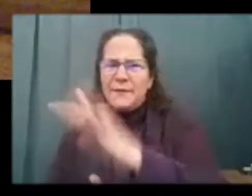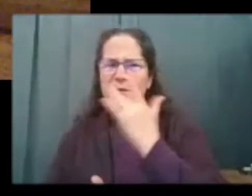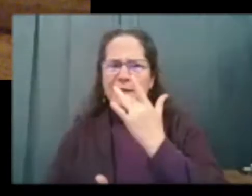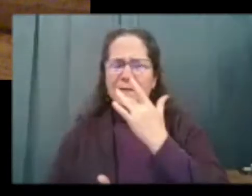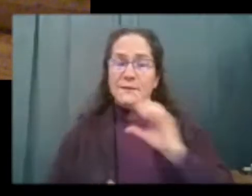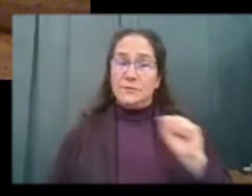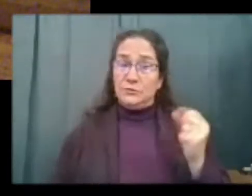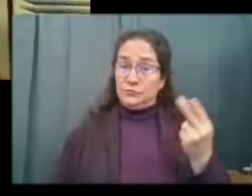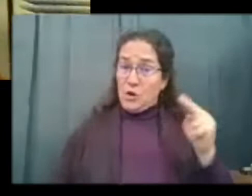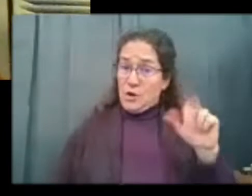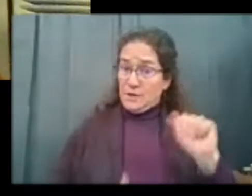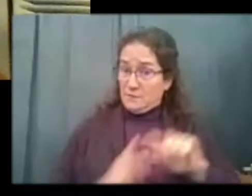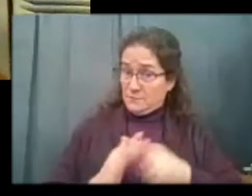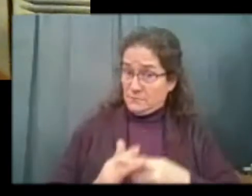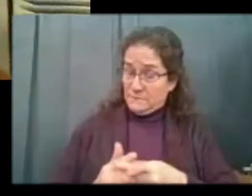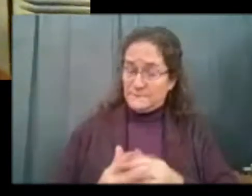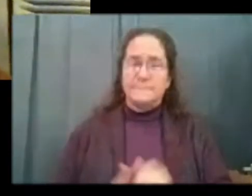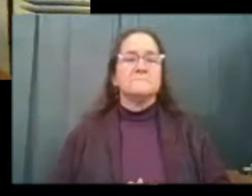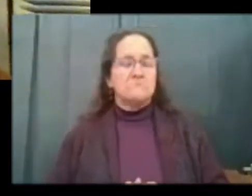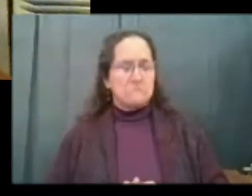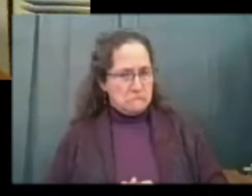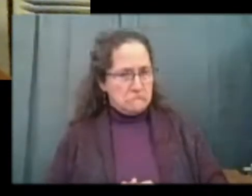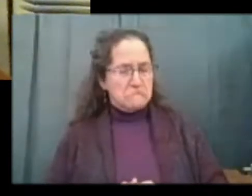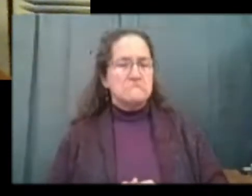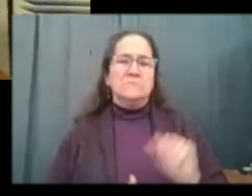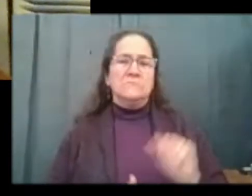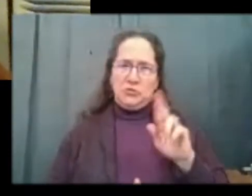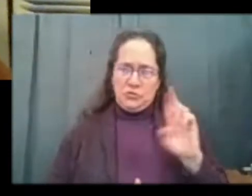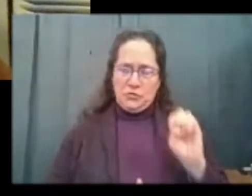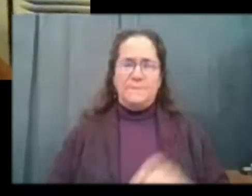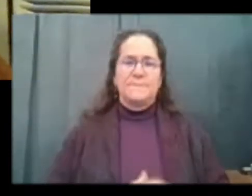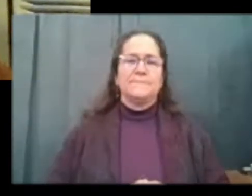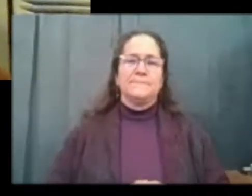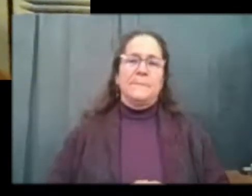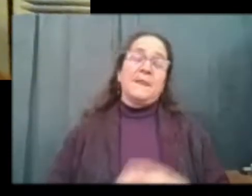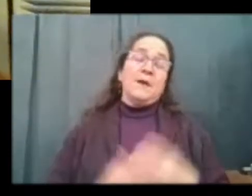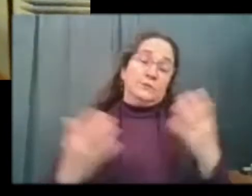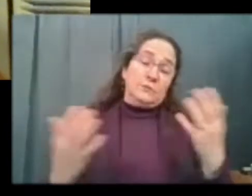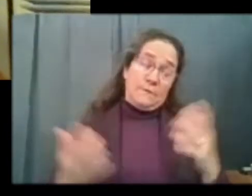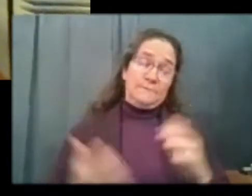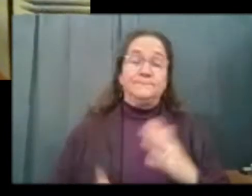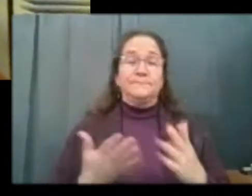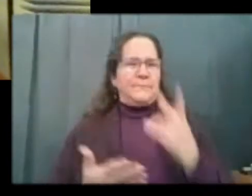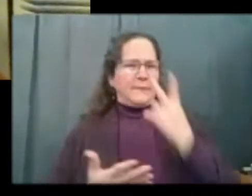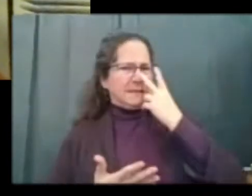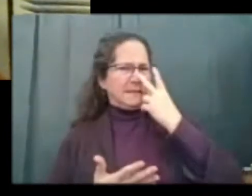Sure, well if I notice or we notice that a learner is struggling to be understood